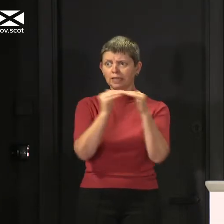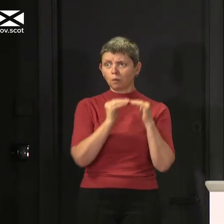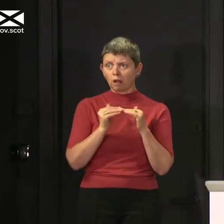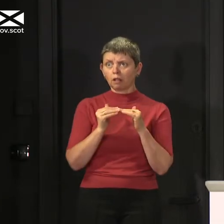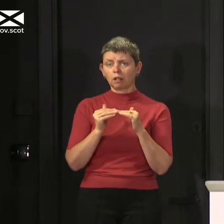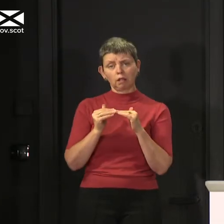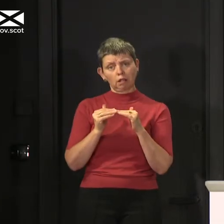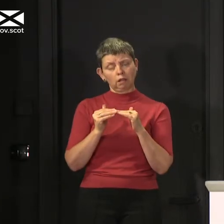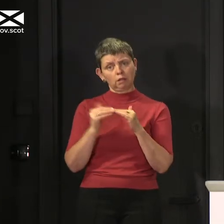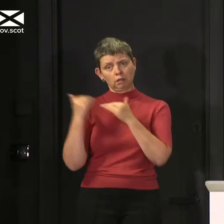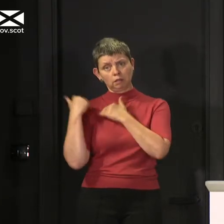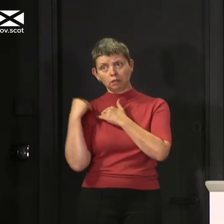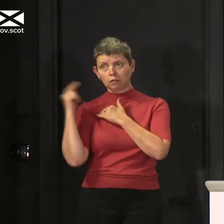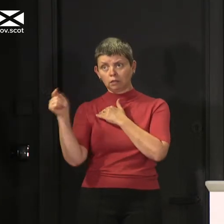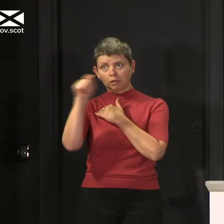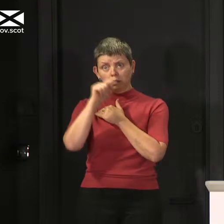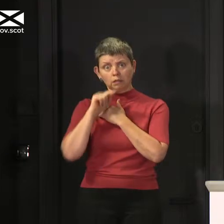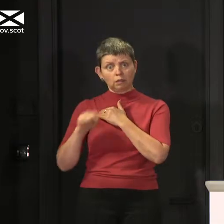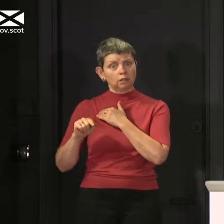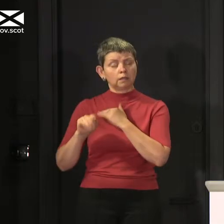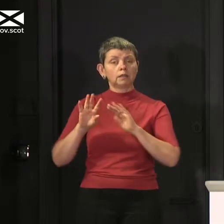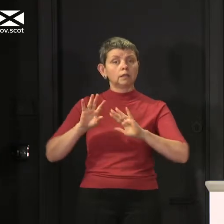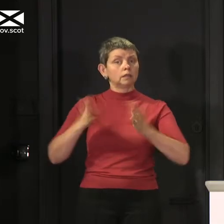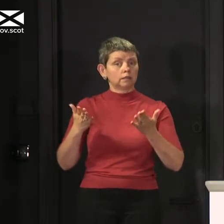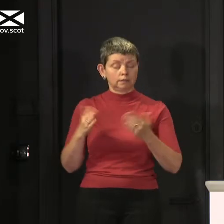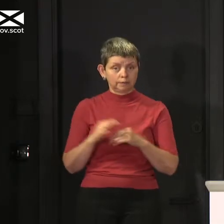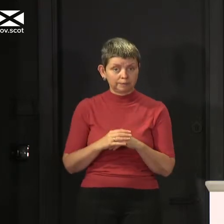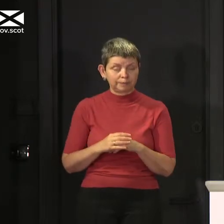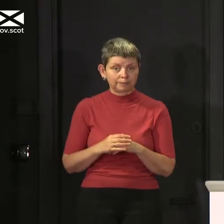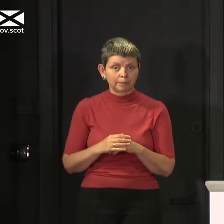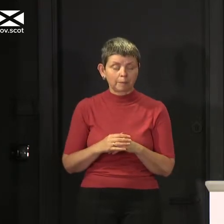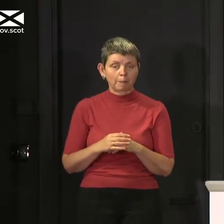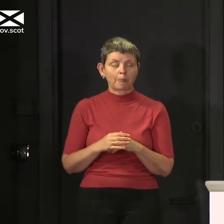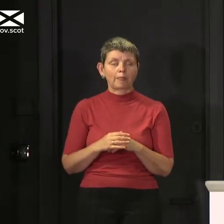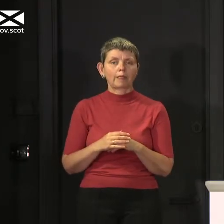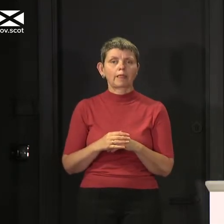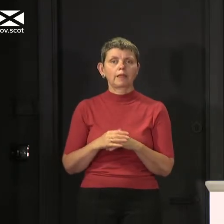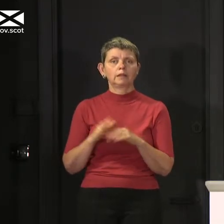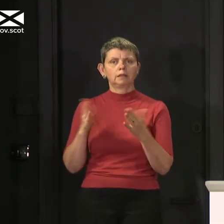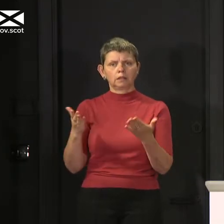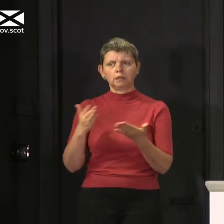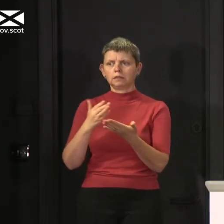our respective responsibilities and duties. A proper discussion based on shared evidence